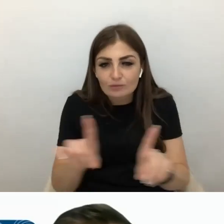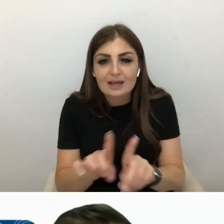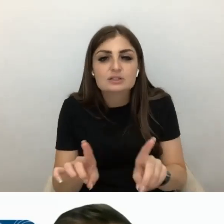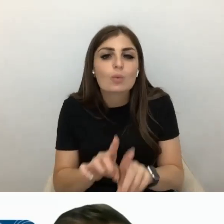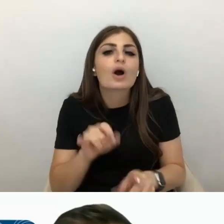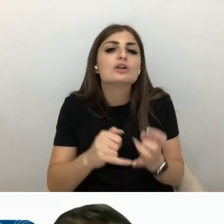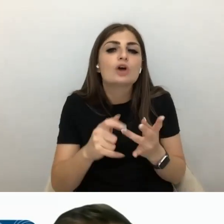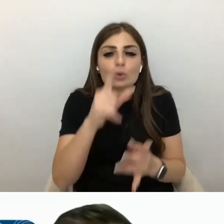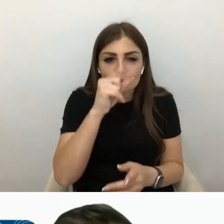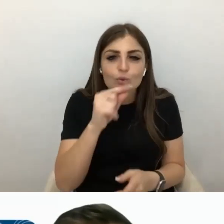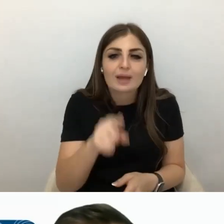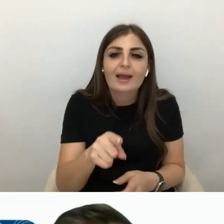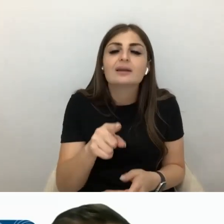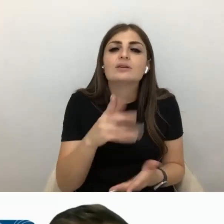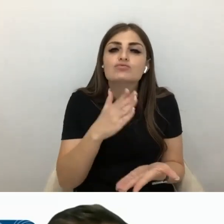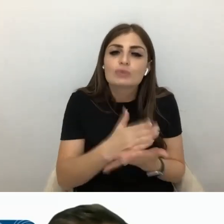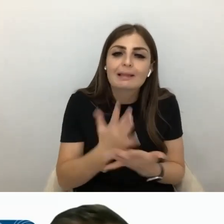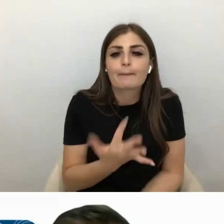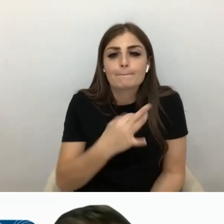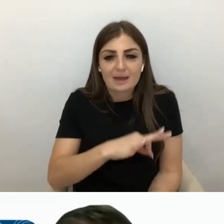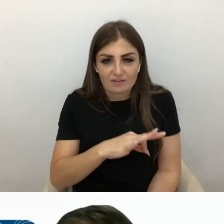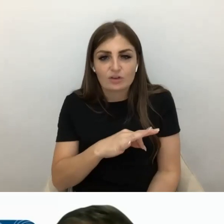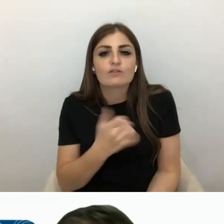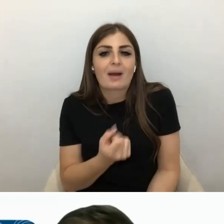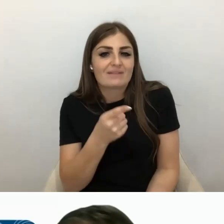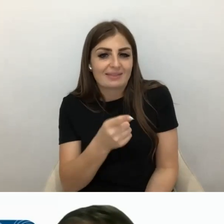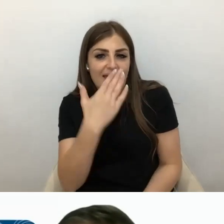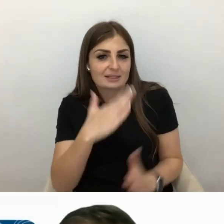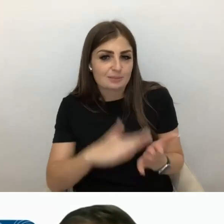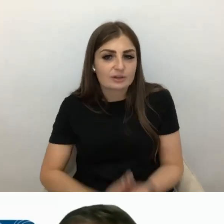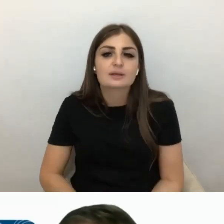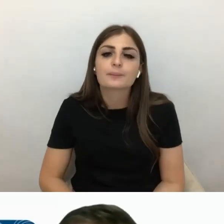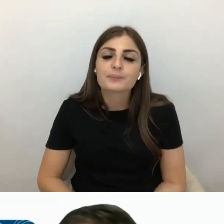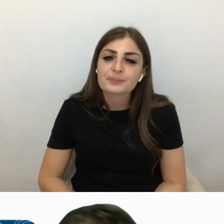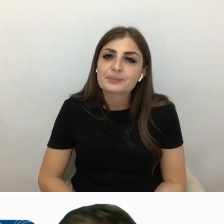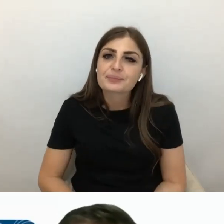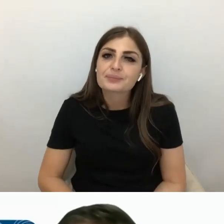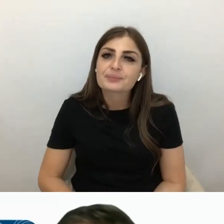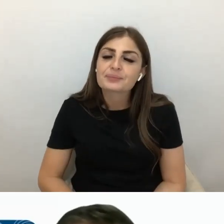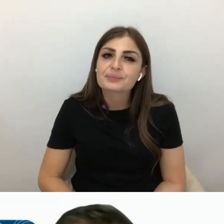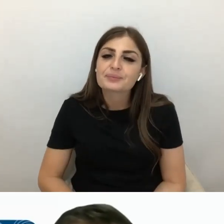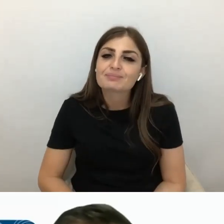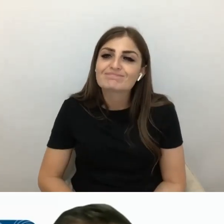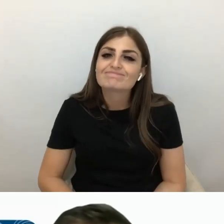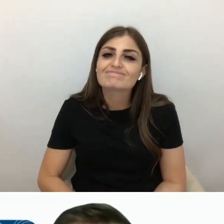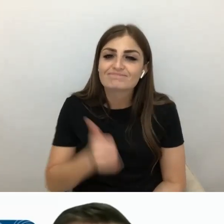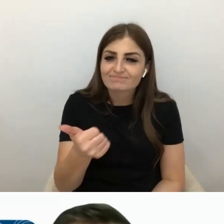You can really benefit from having that experience and insight. Sifa: Thanks, Sam and Nakul.